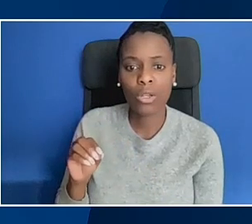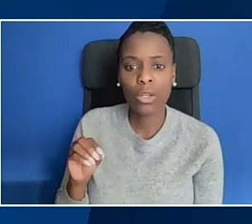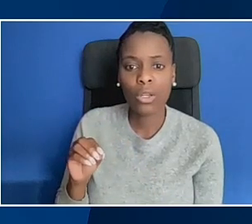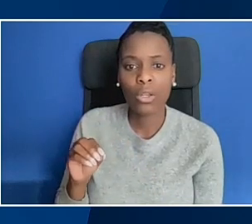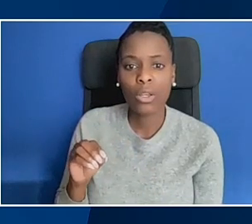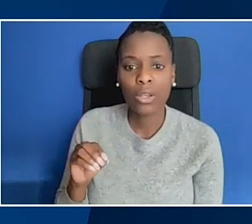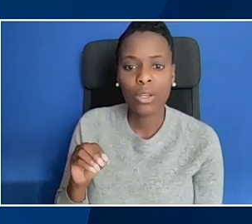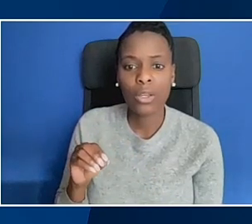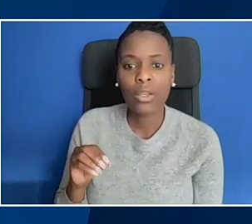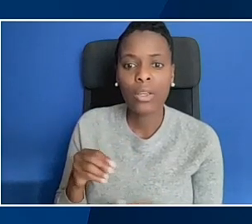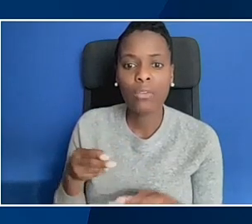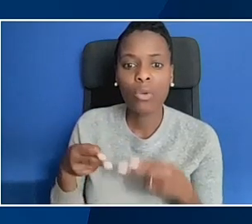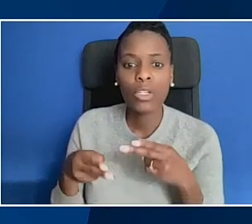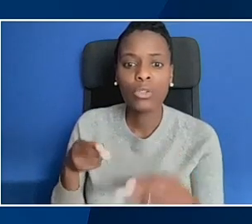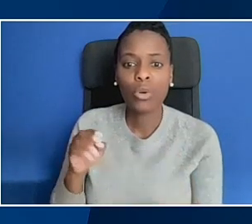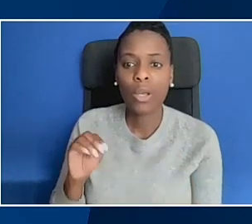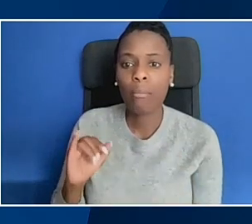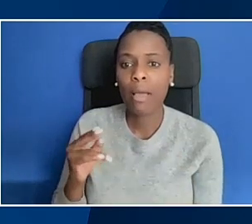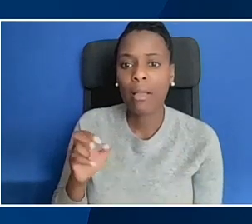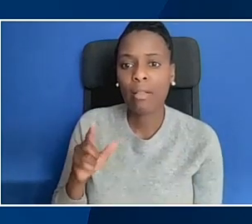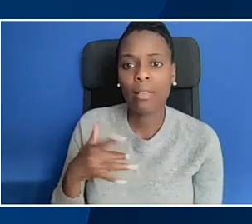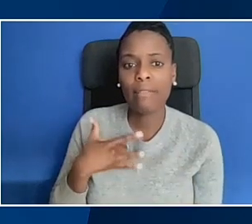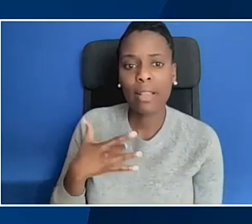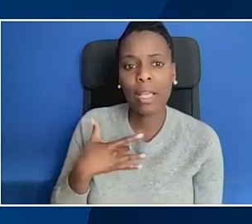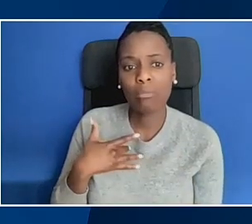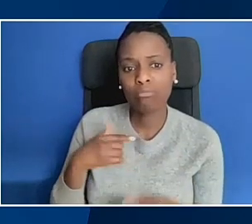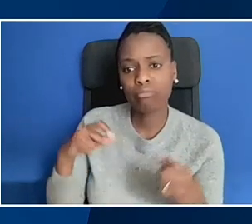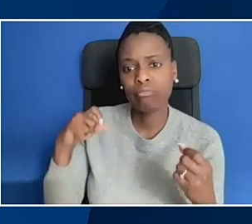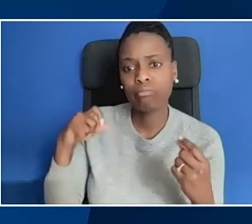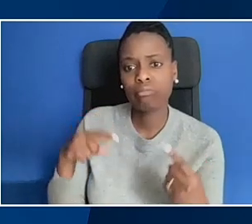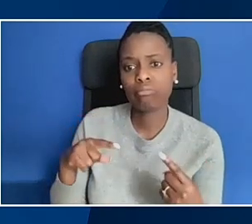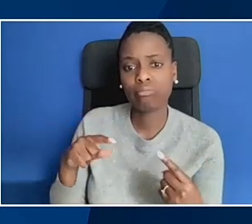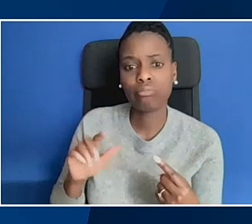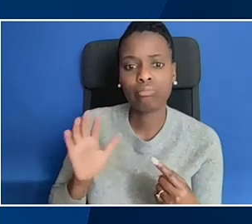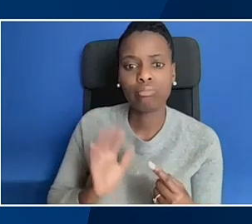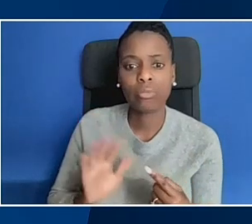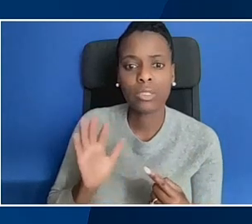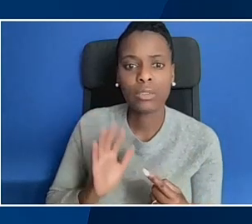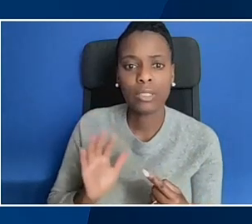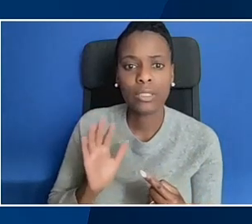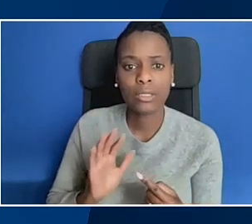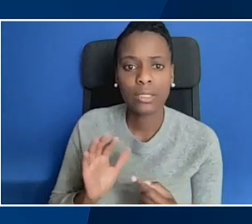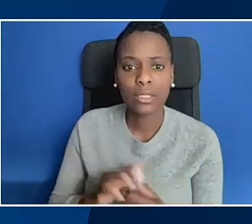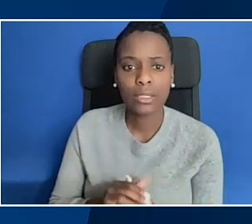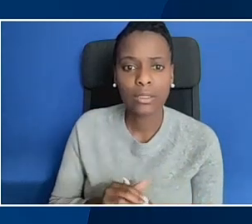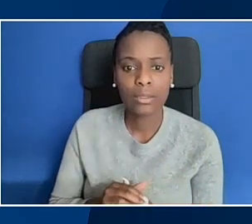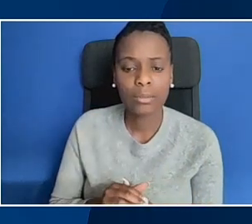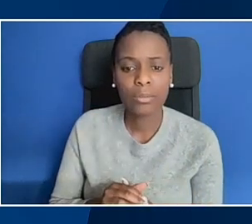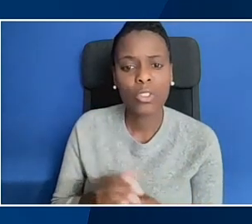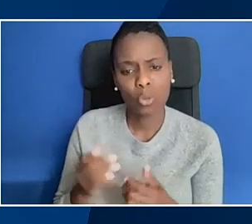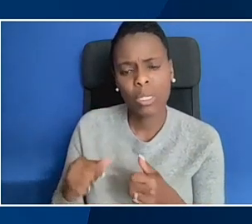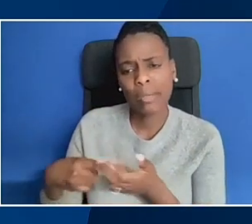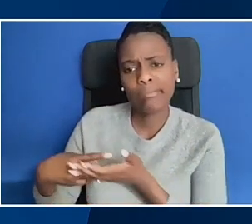of us are on the same page previously. And so I think we need to talk through some things together.